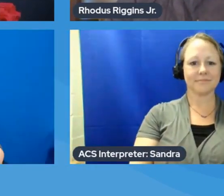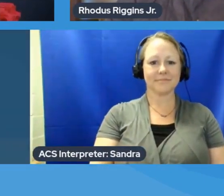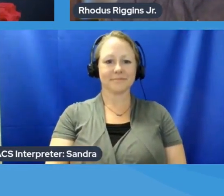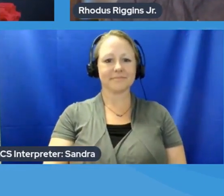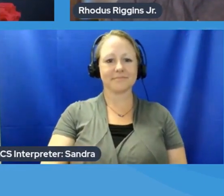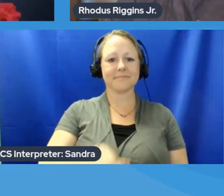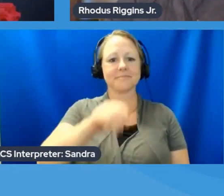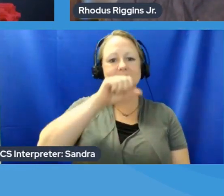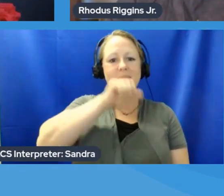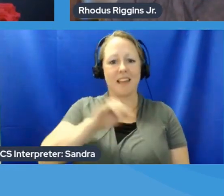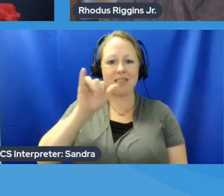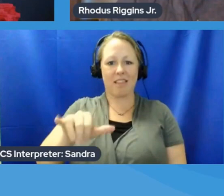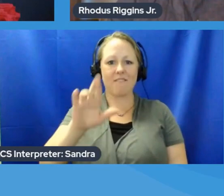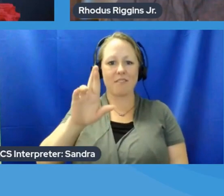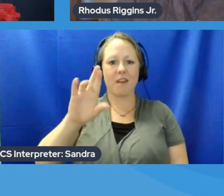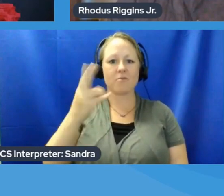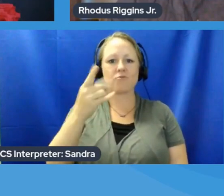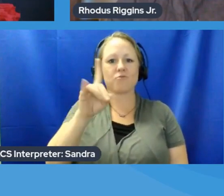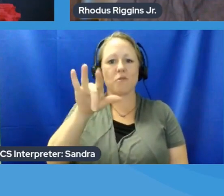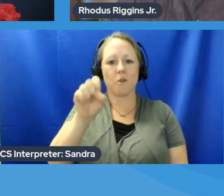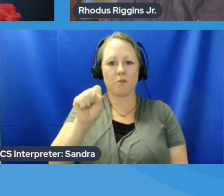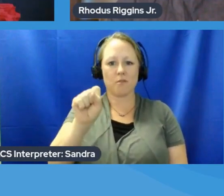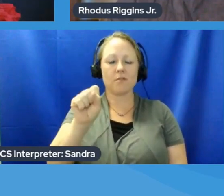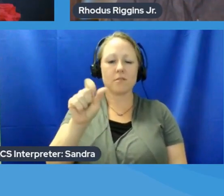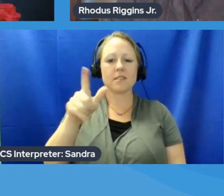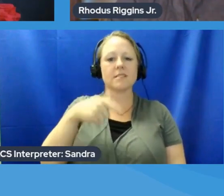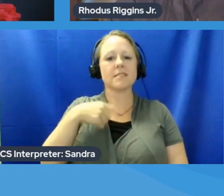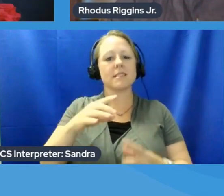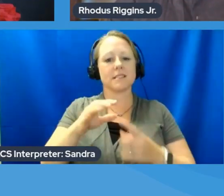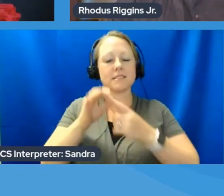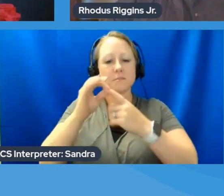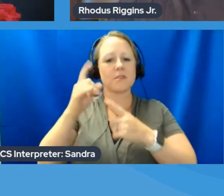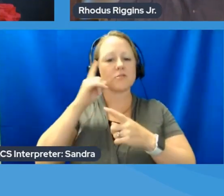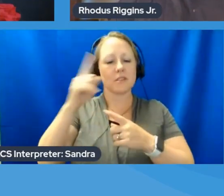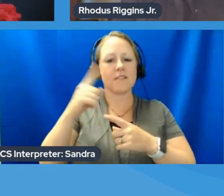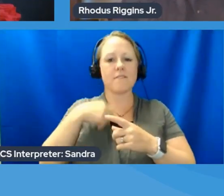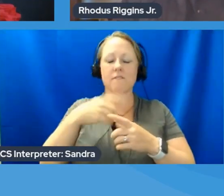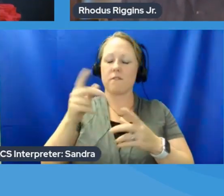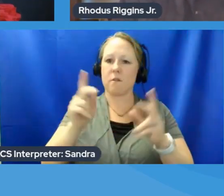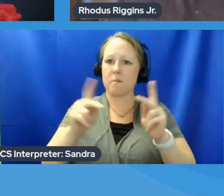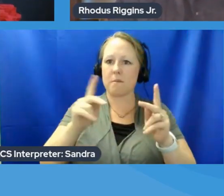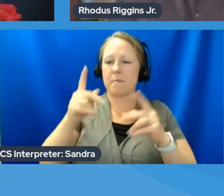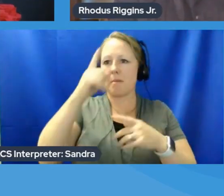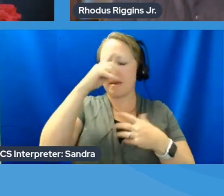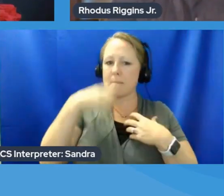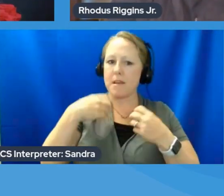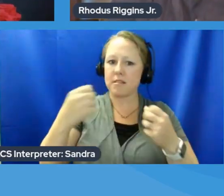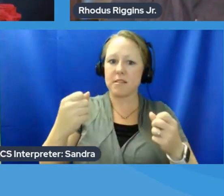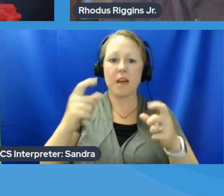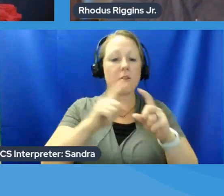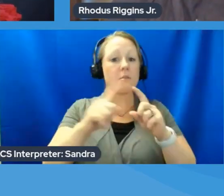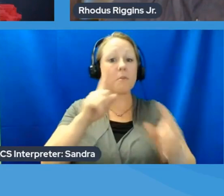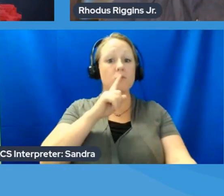Many aspects of their work have truly been challenged but across levels of our systems, right? Yes.